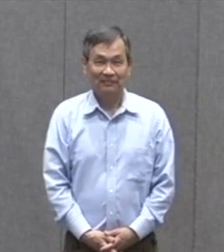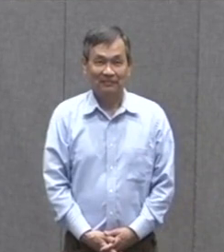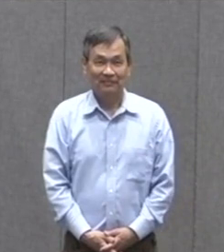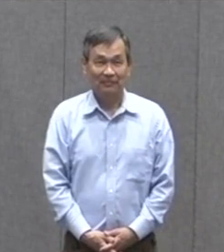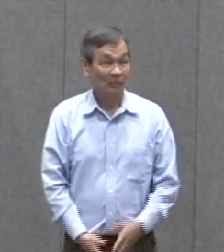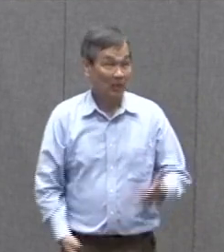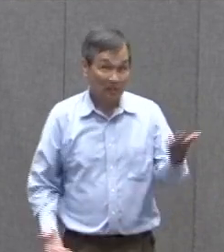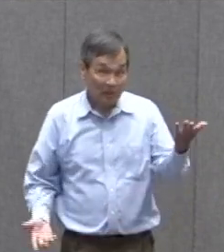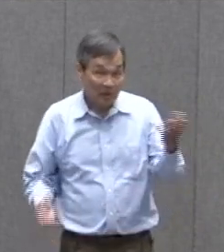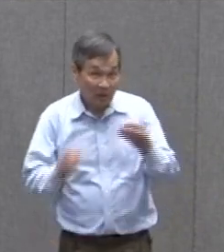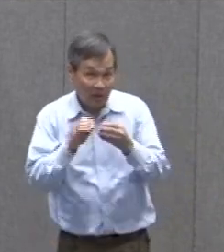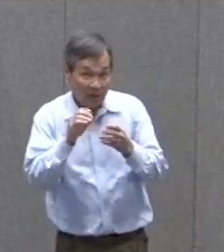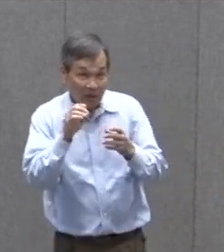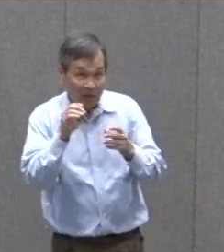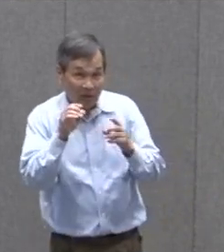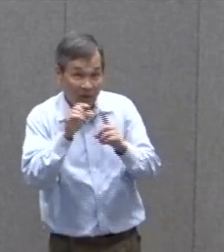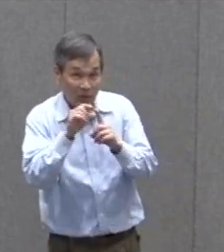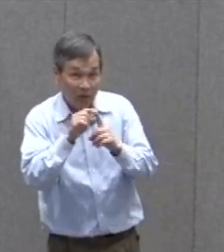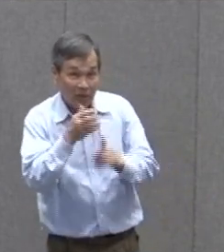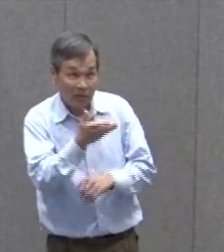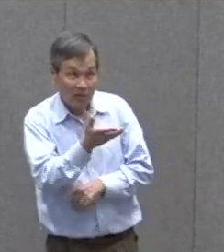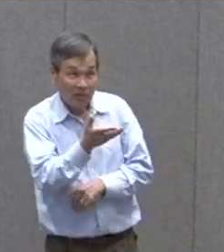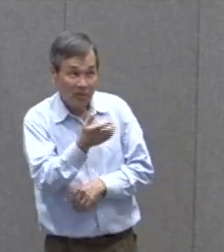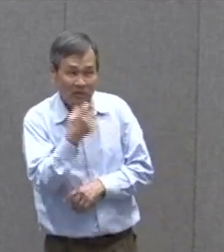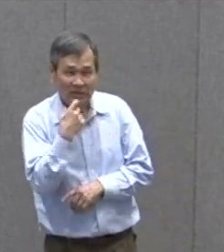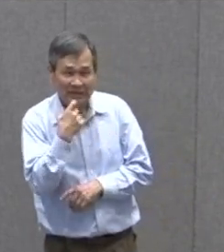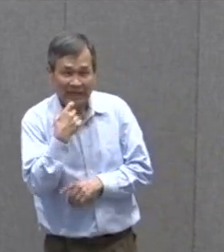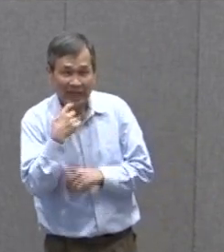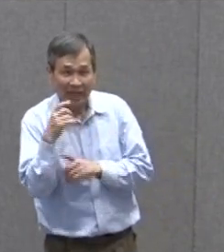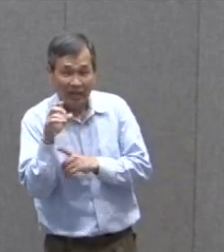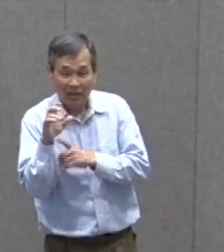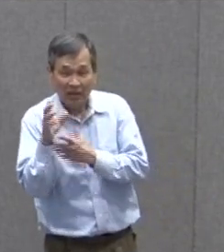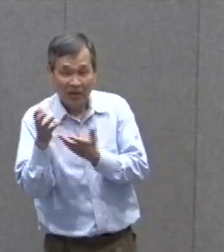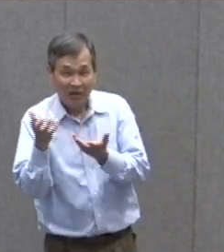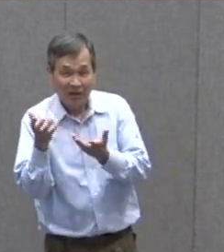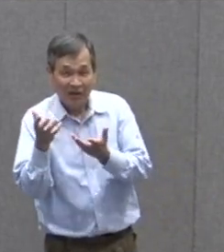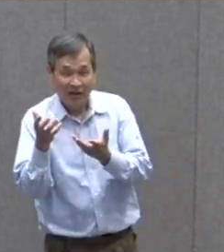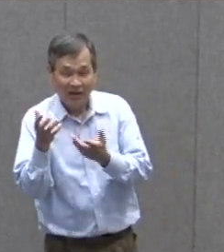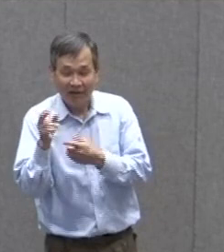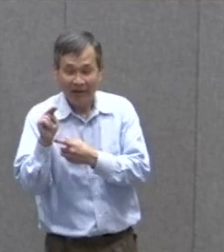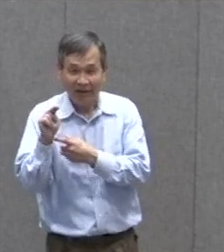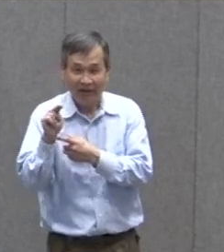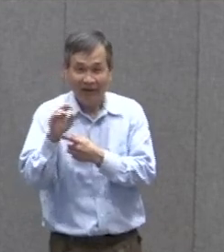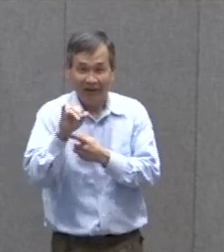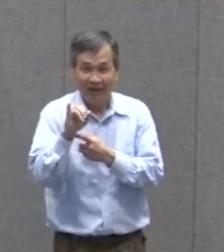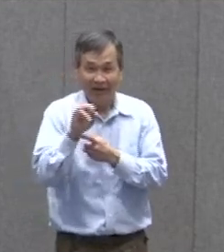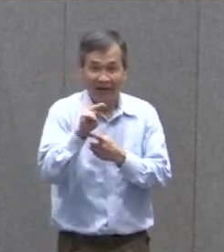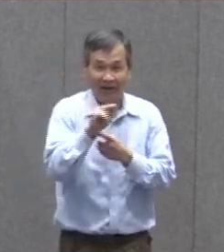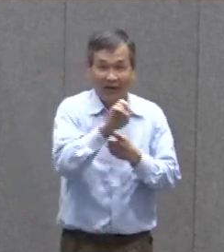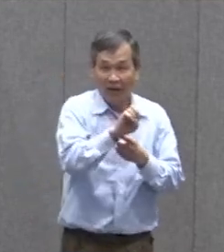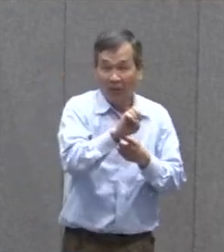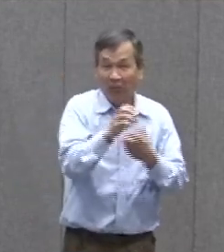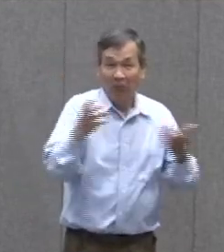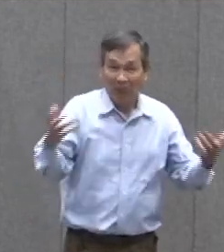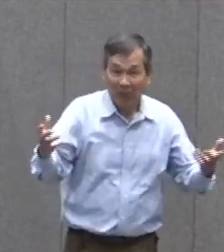How about this word? What does it spell? Nine, just like we wrote here on the board.